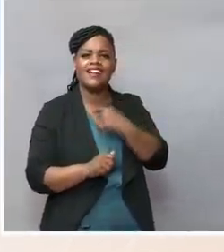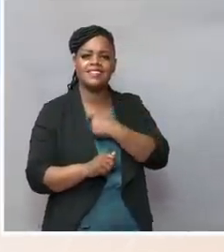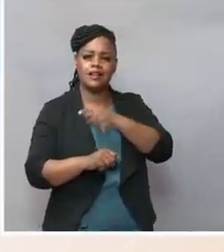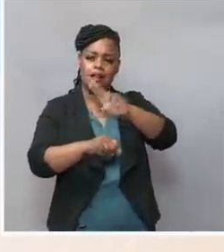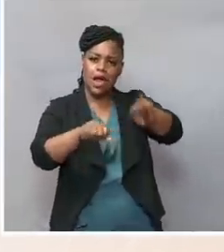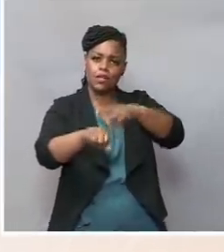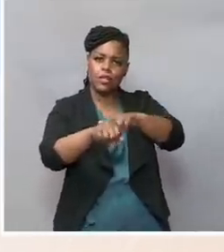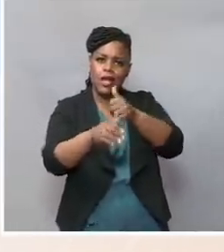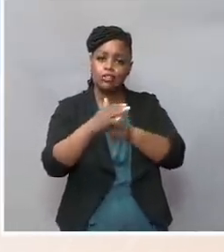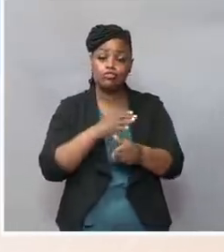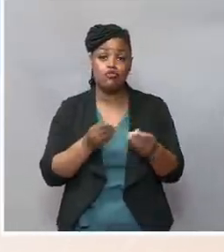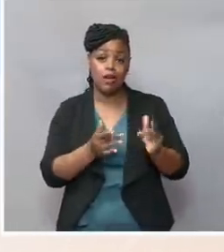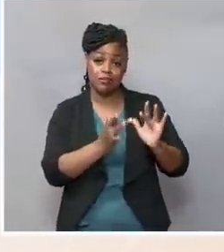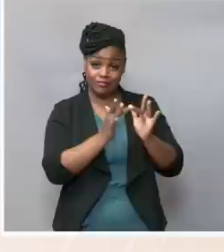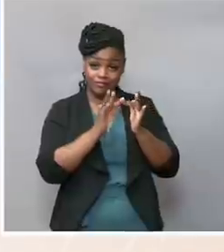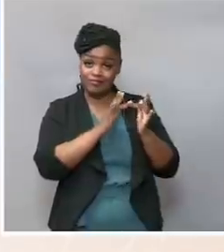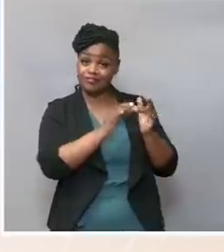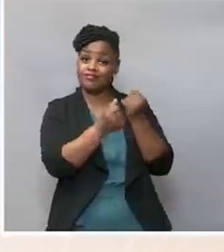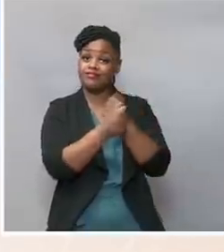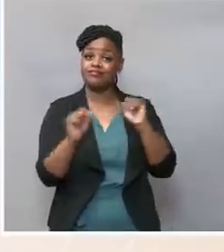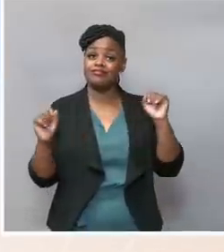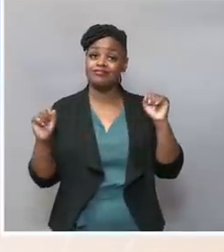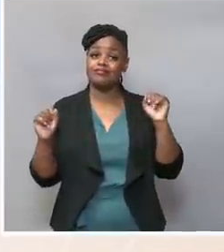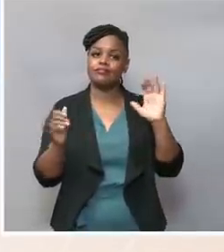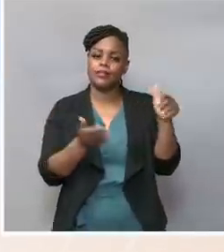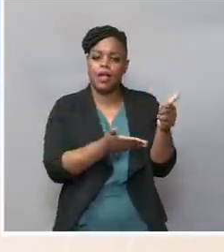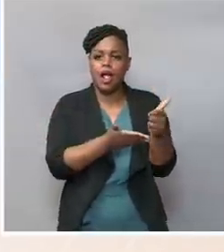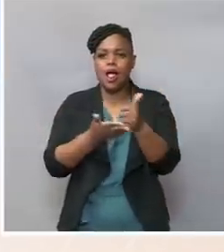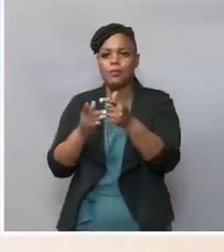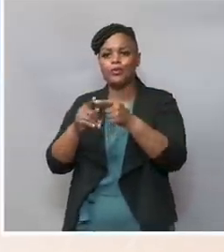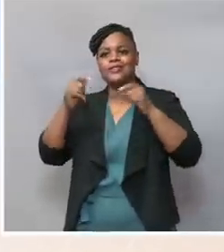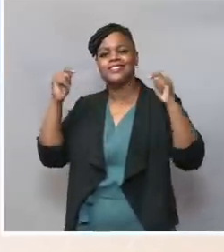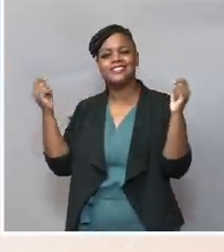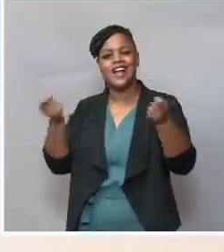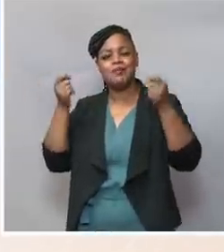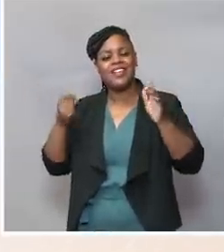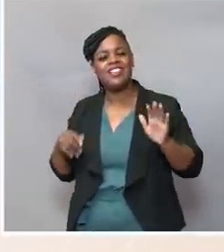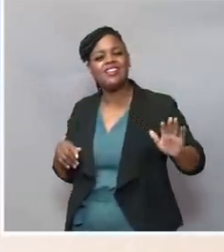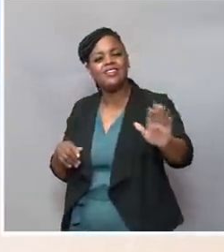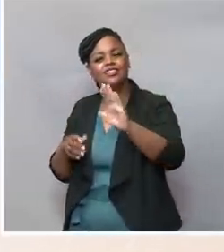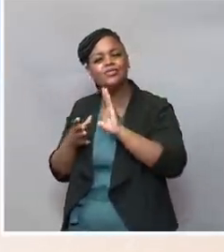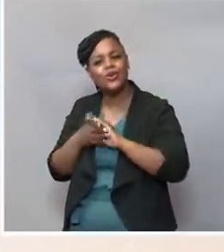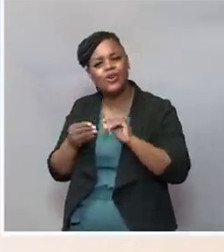which helps to commemorate that struggle. One story that I want to share this morning